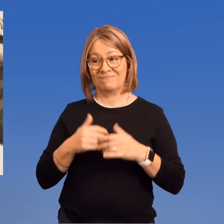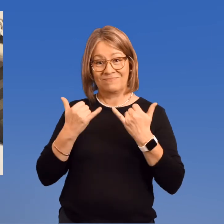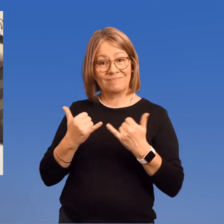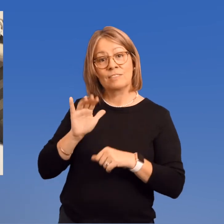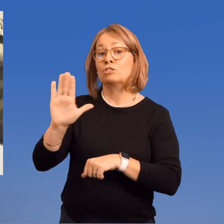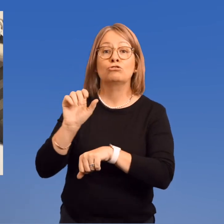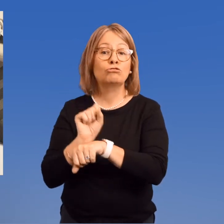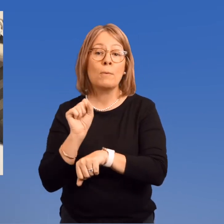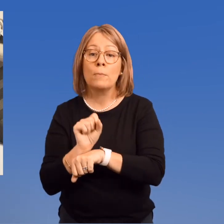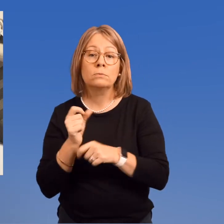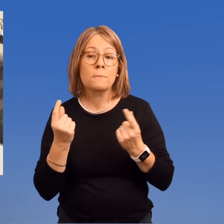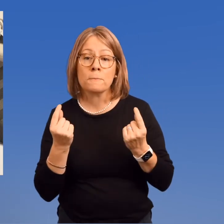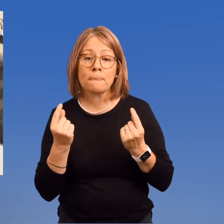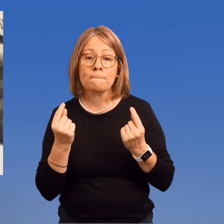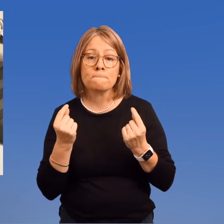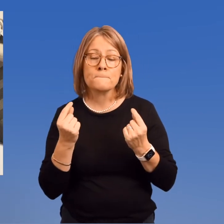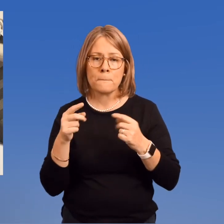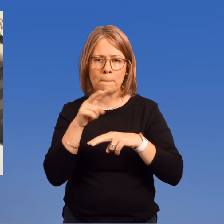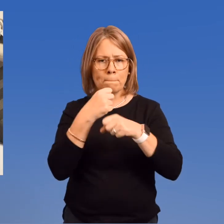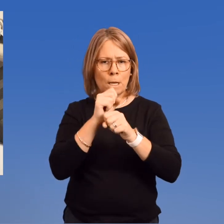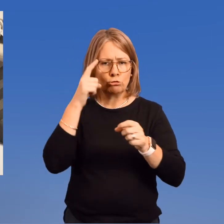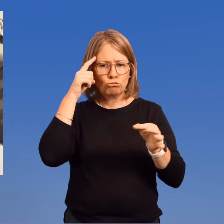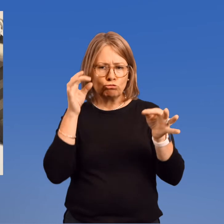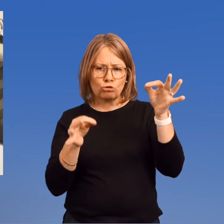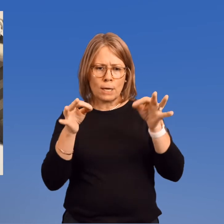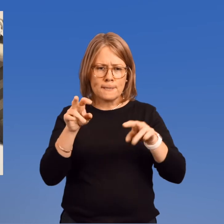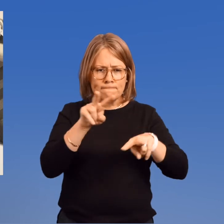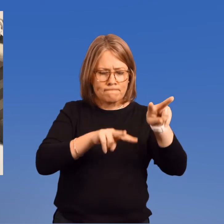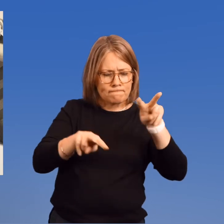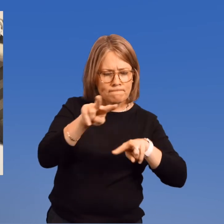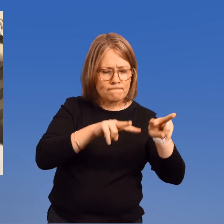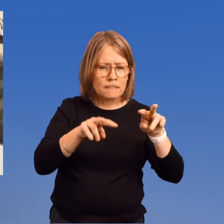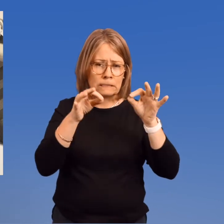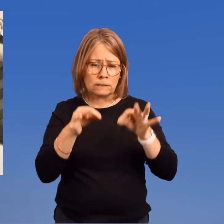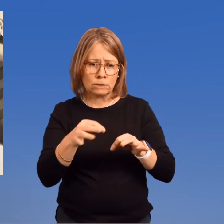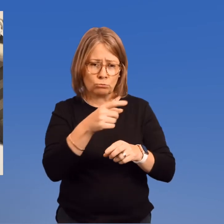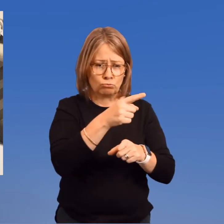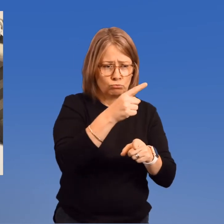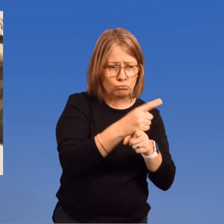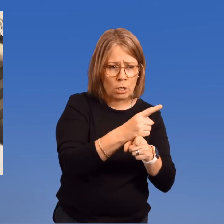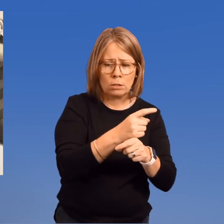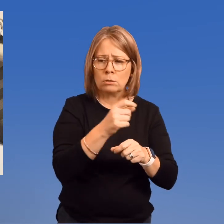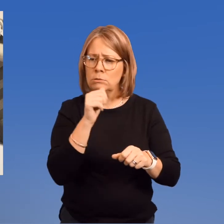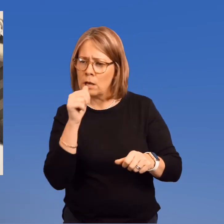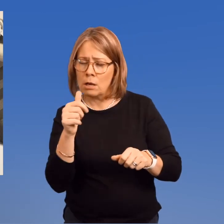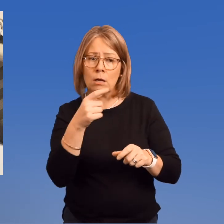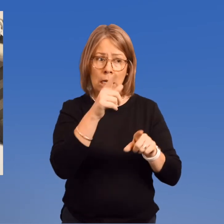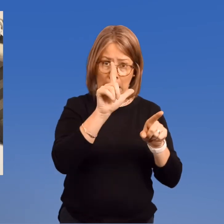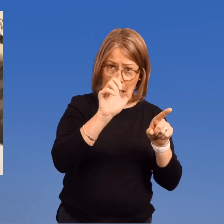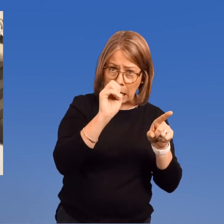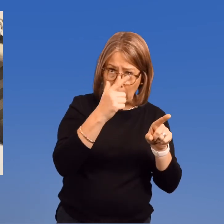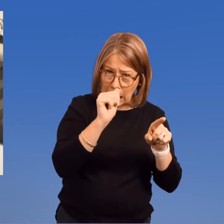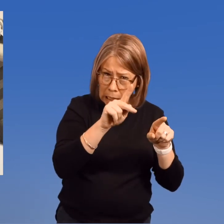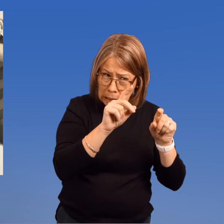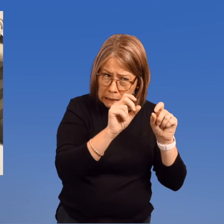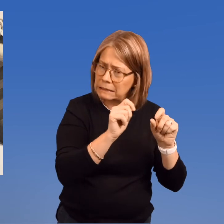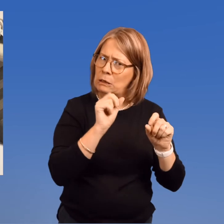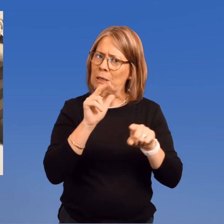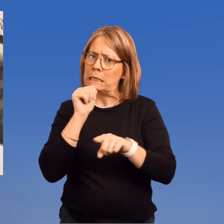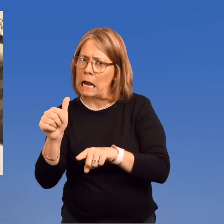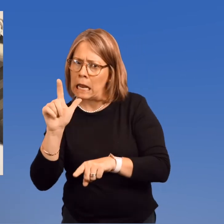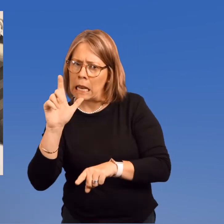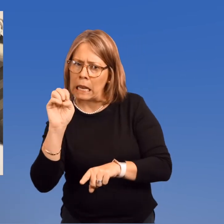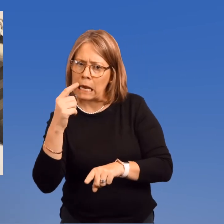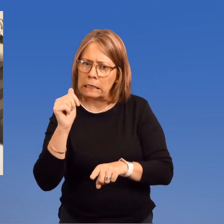Now it was her job to make judgments, to judge what was and wasn't legal.